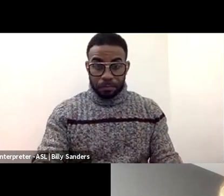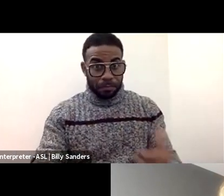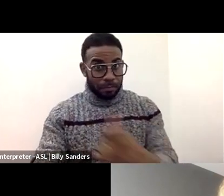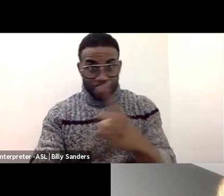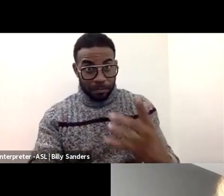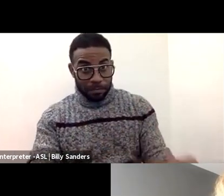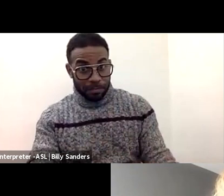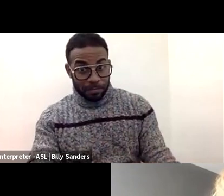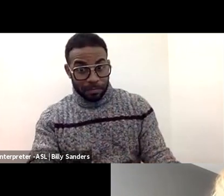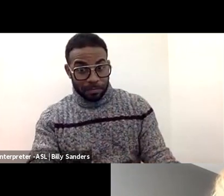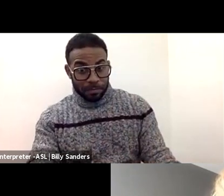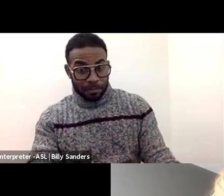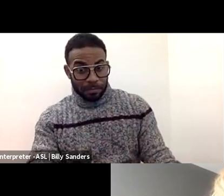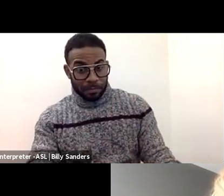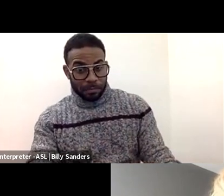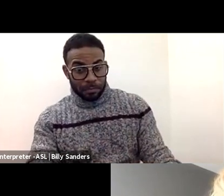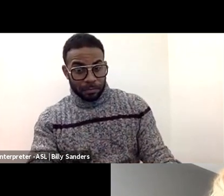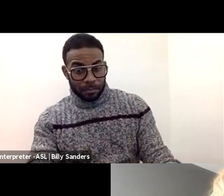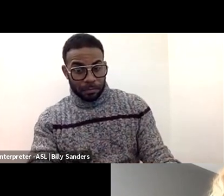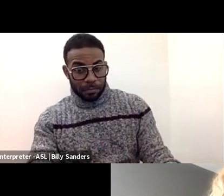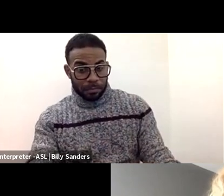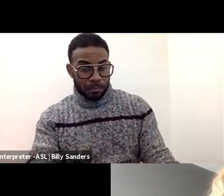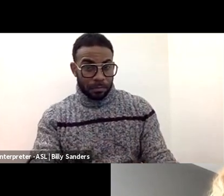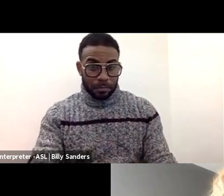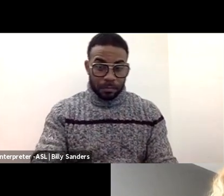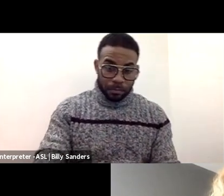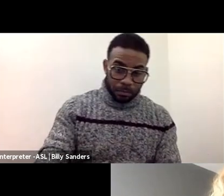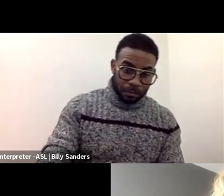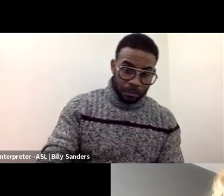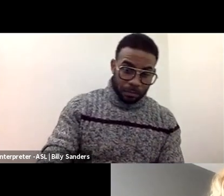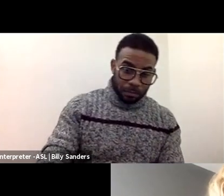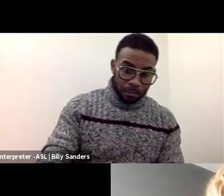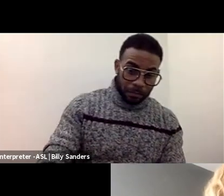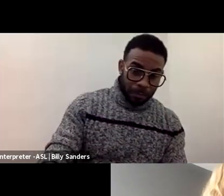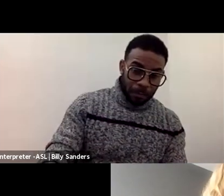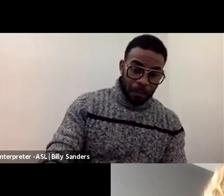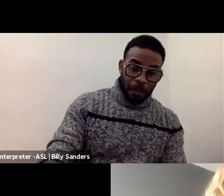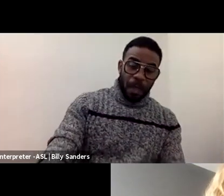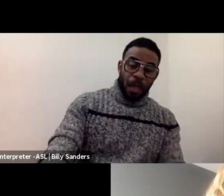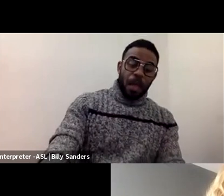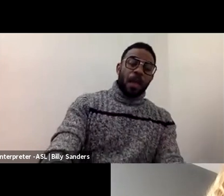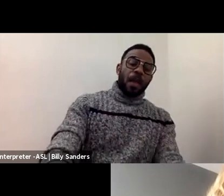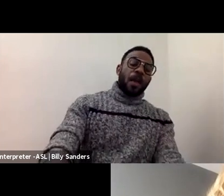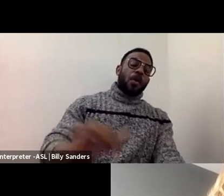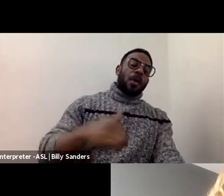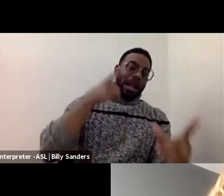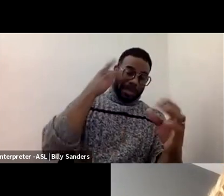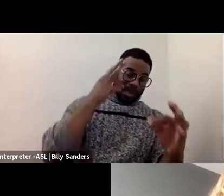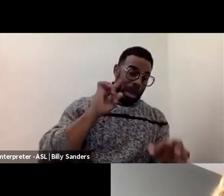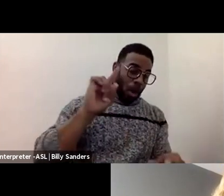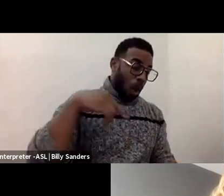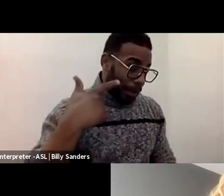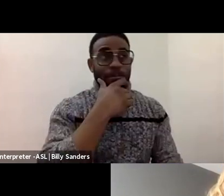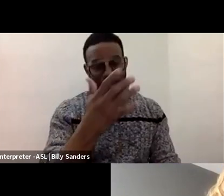This is D'Arcee and I can start this. When I chose to go to London, not only